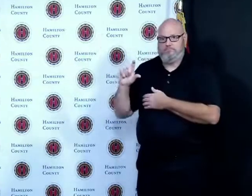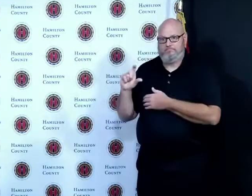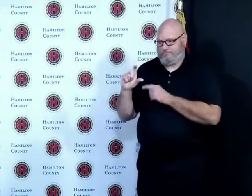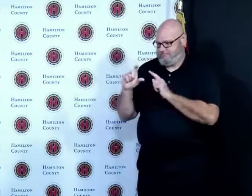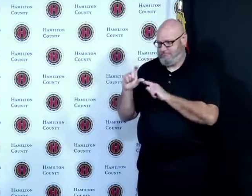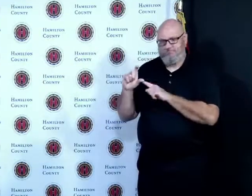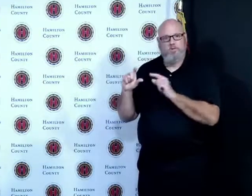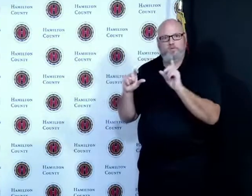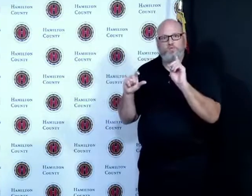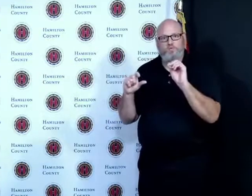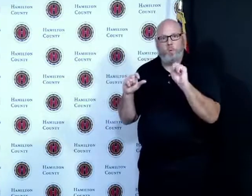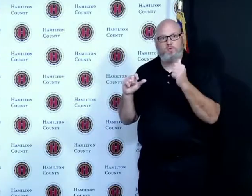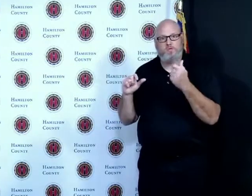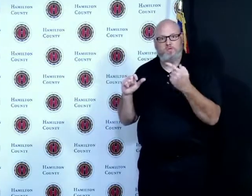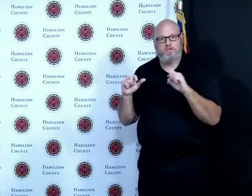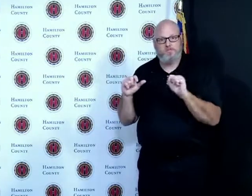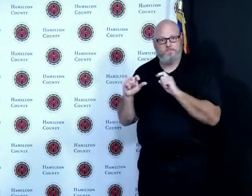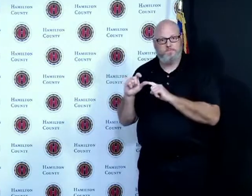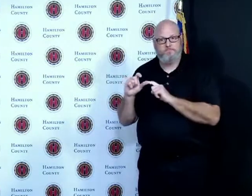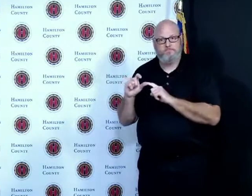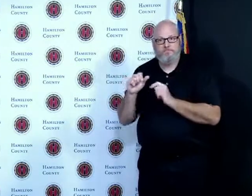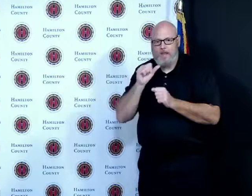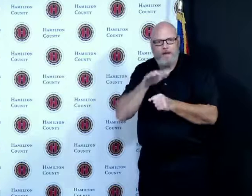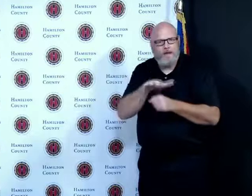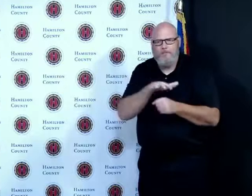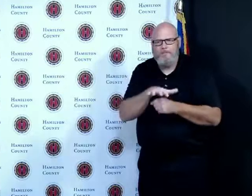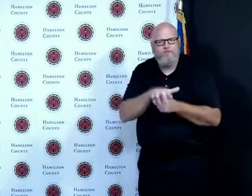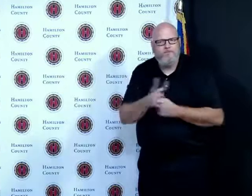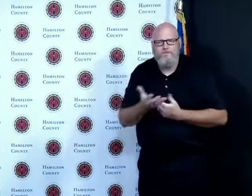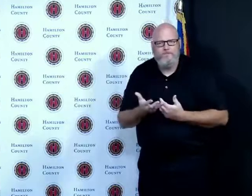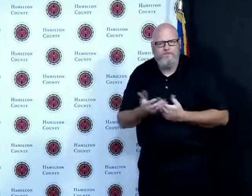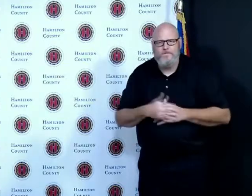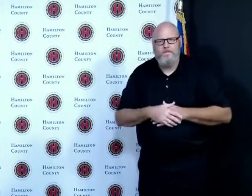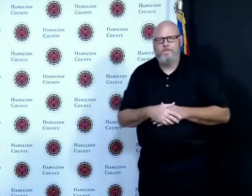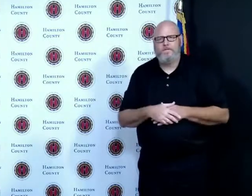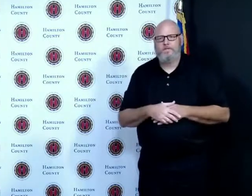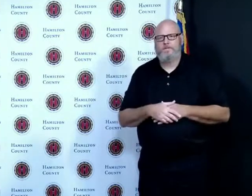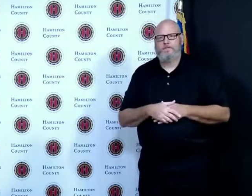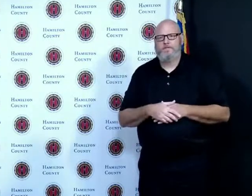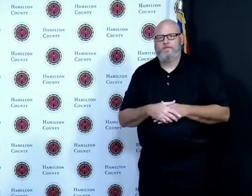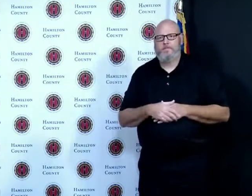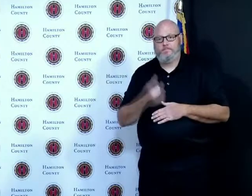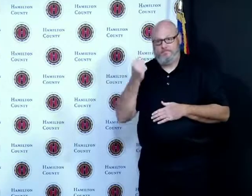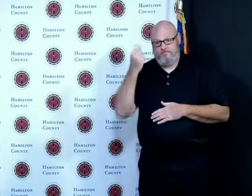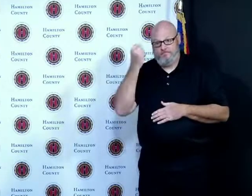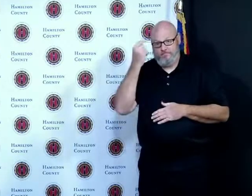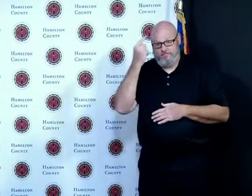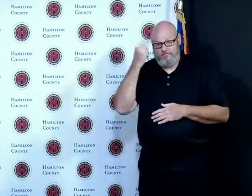that are being made at the state level Governor DeWine and the Director of Health in Columbus